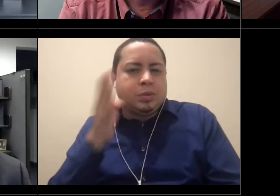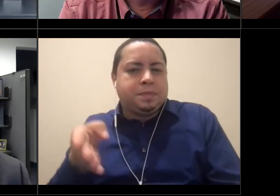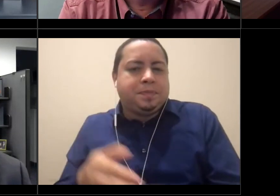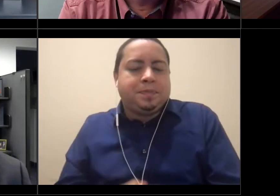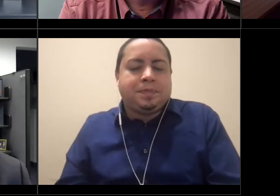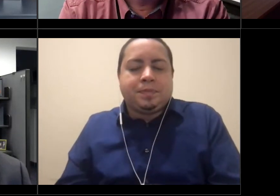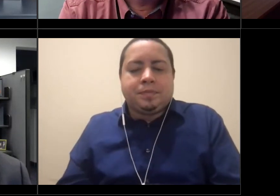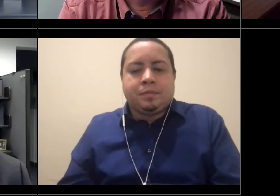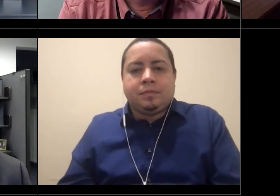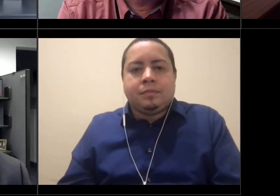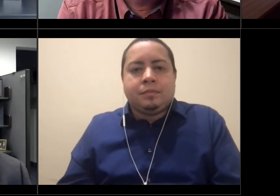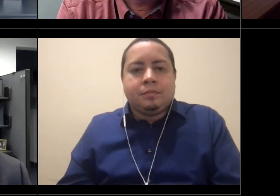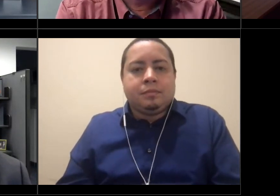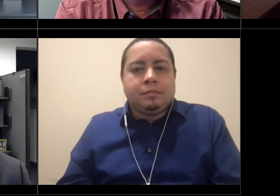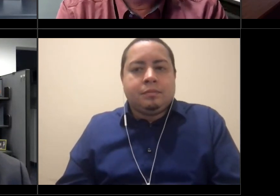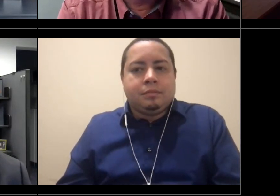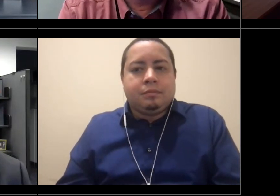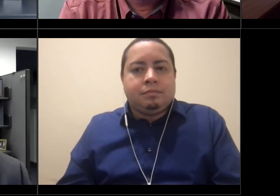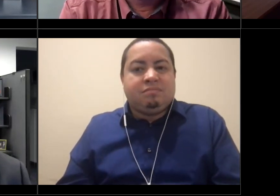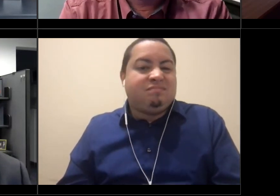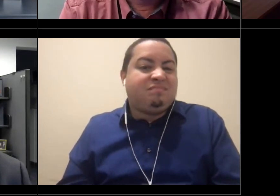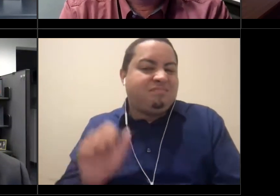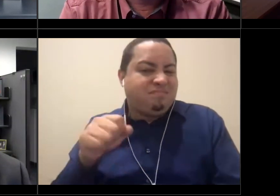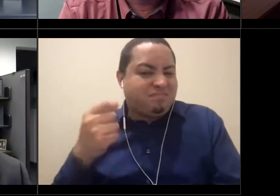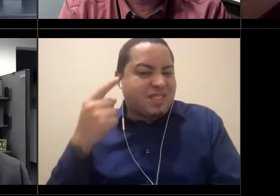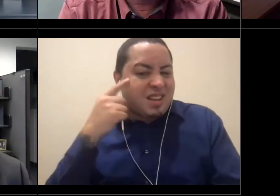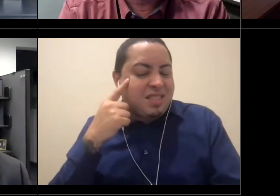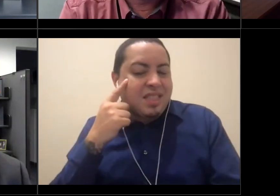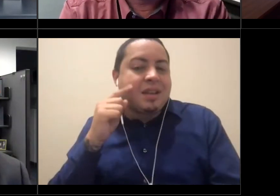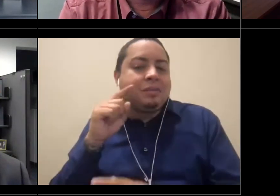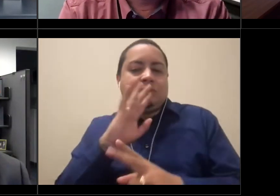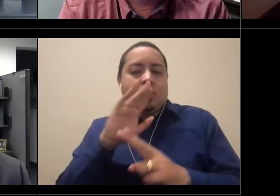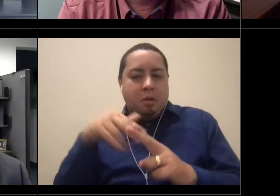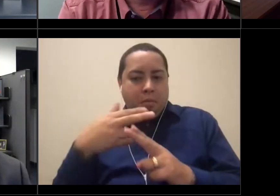[Nicole Bartlett] Yeah, and I think we should probably, when you're talking about the satellites and all the data that comes in,